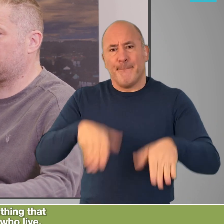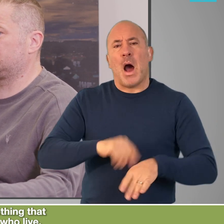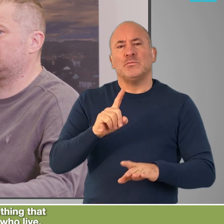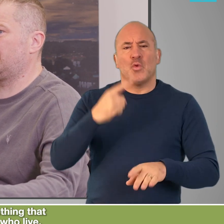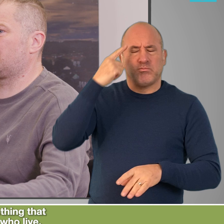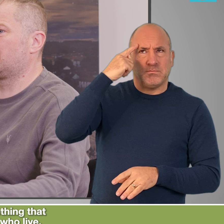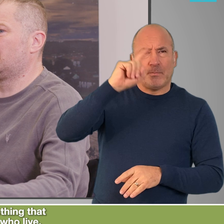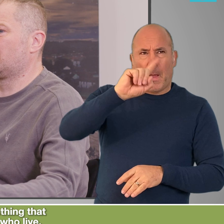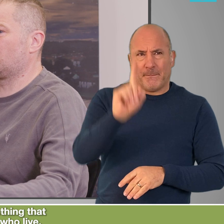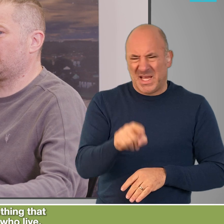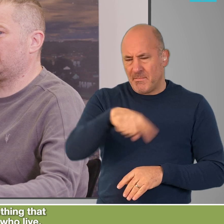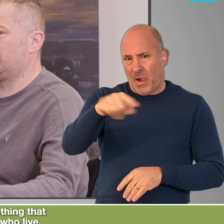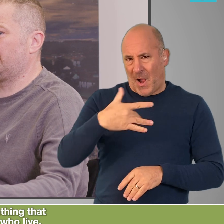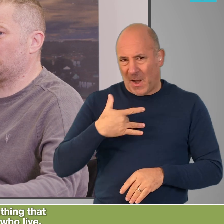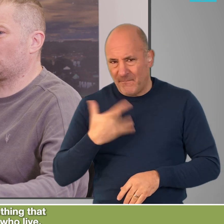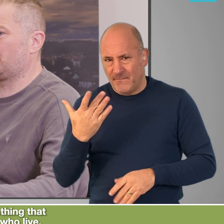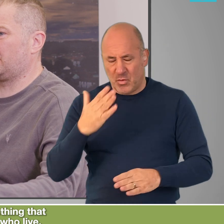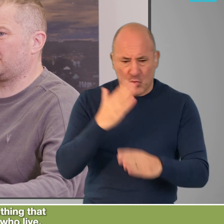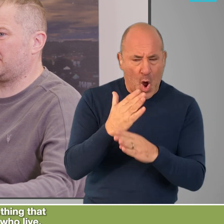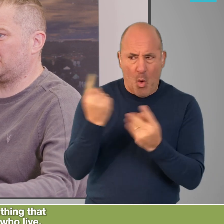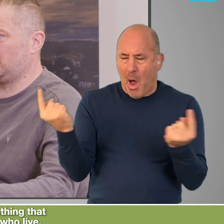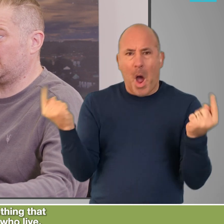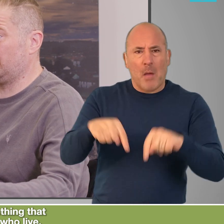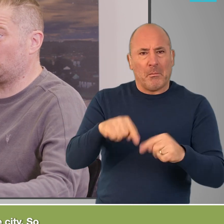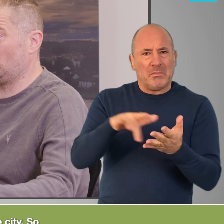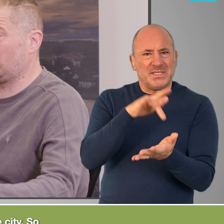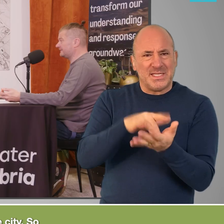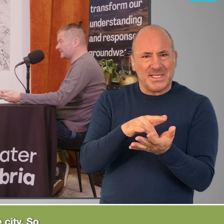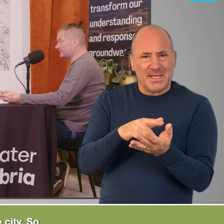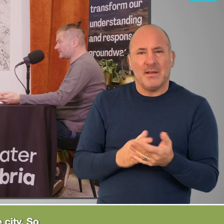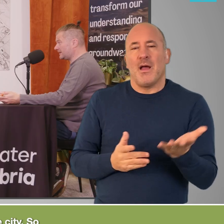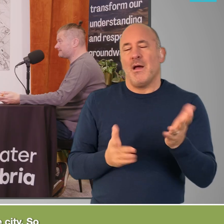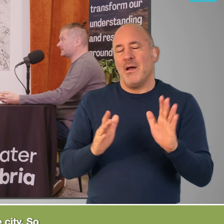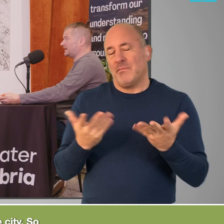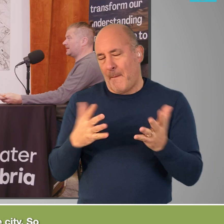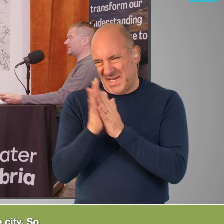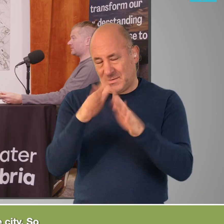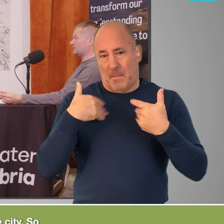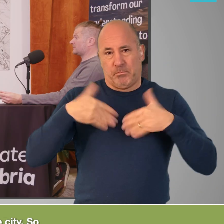Newcastle is something that considers people who live, work and visit the city. So